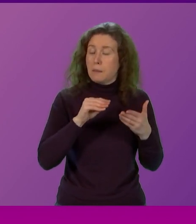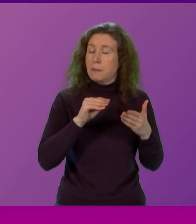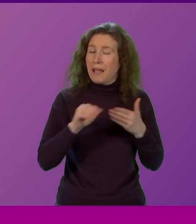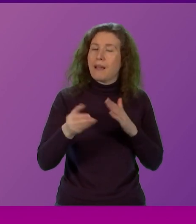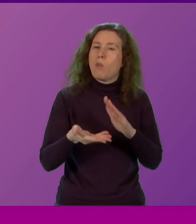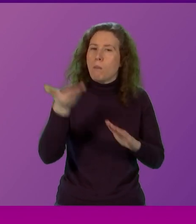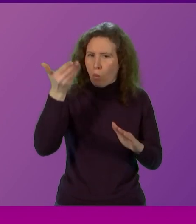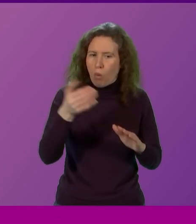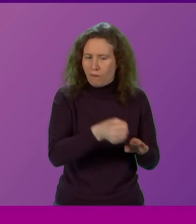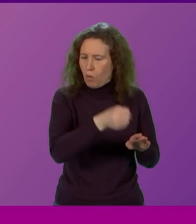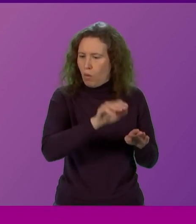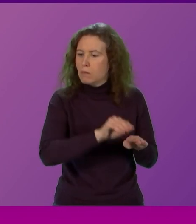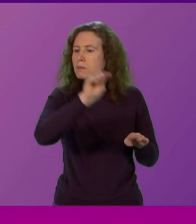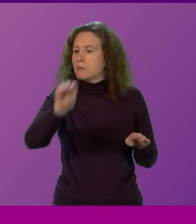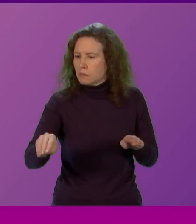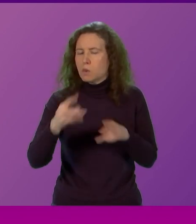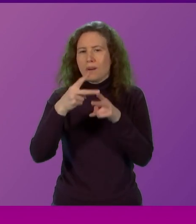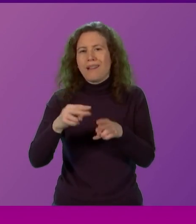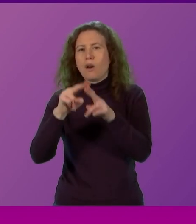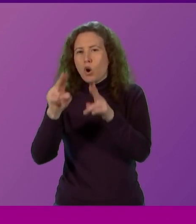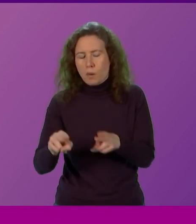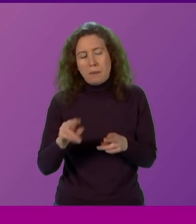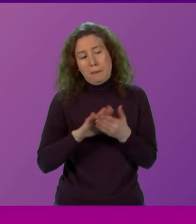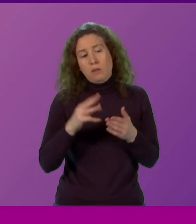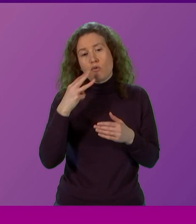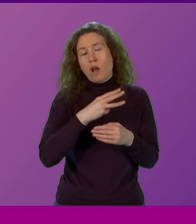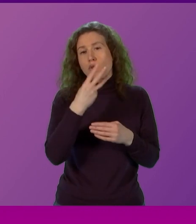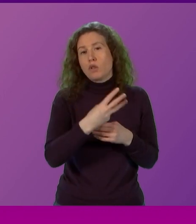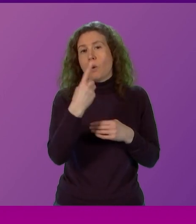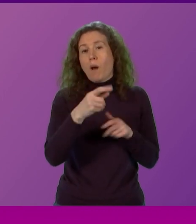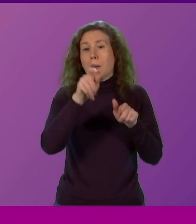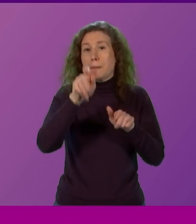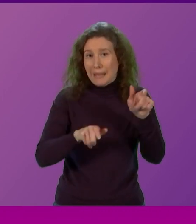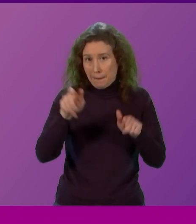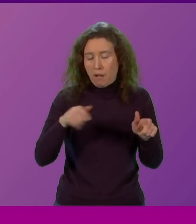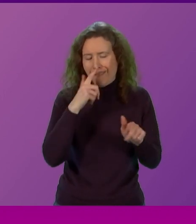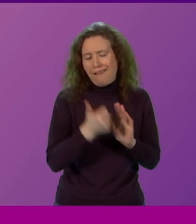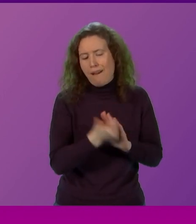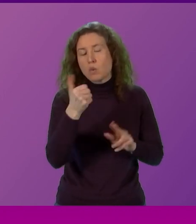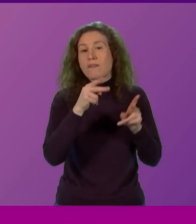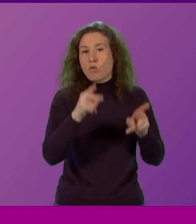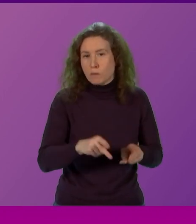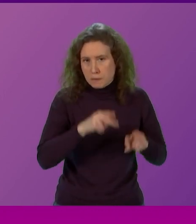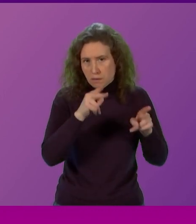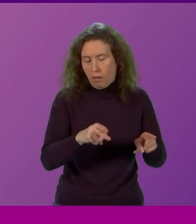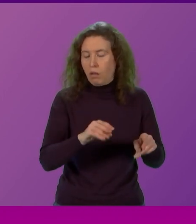That has resulted so far in 331 people being able to be discharged from hospitals to those